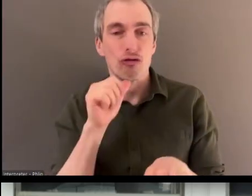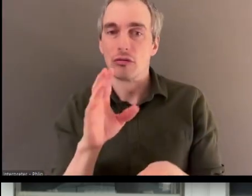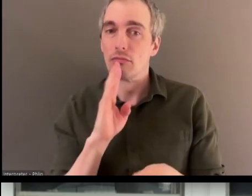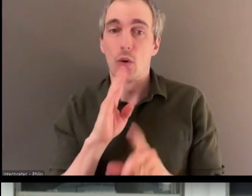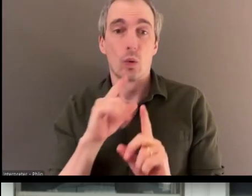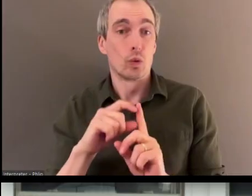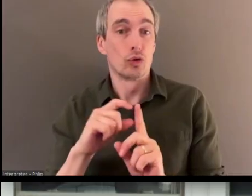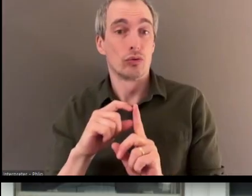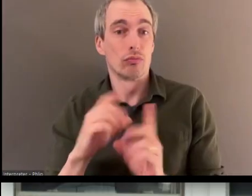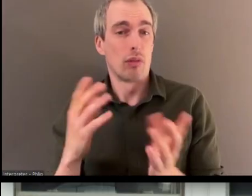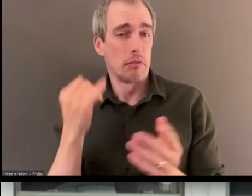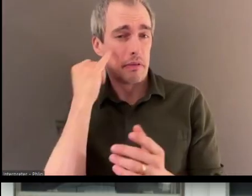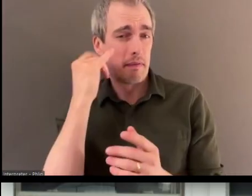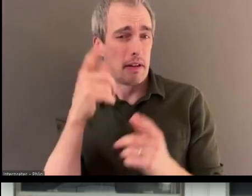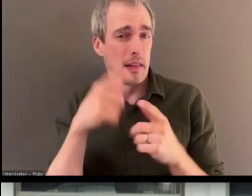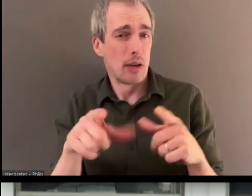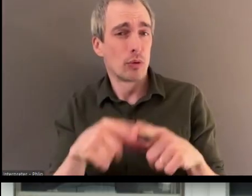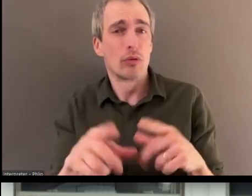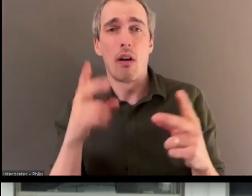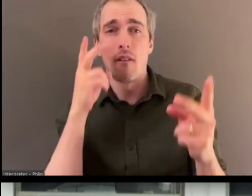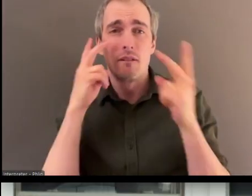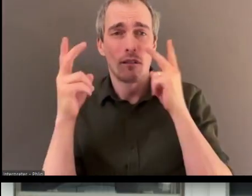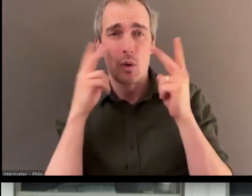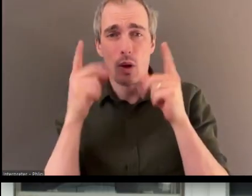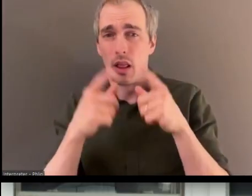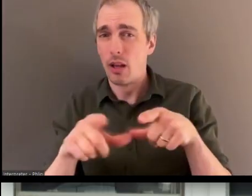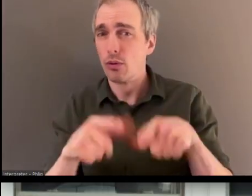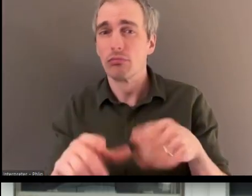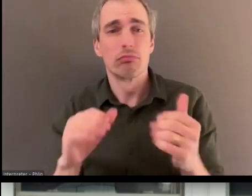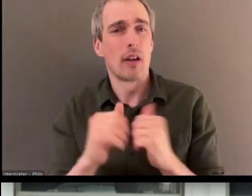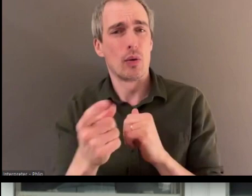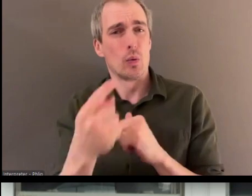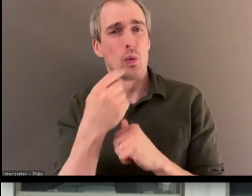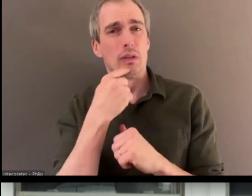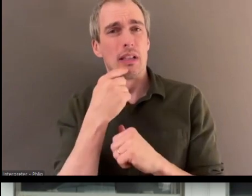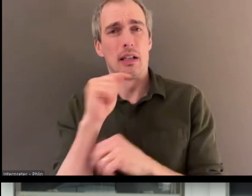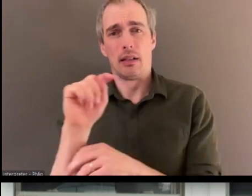So how do you say title in visual language? Anyone in the audience?